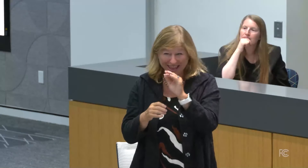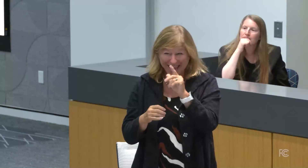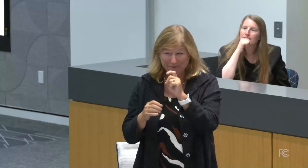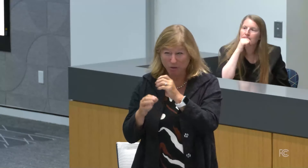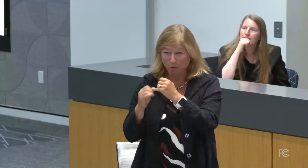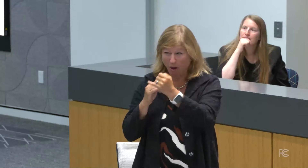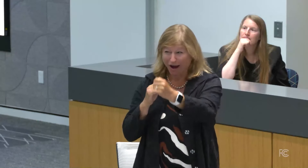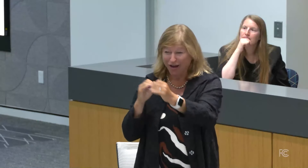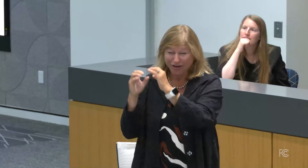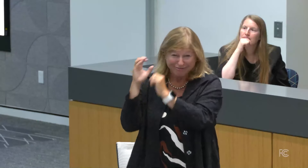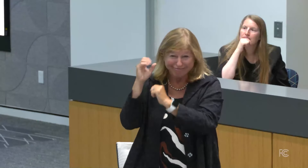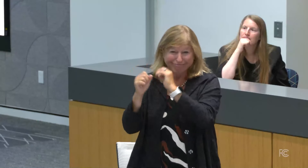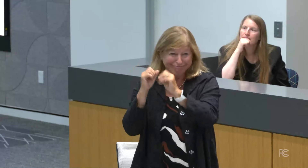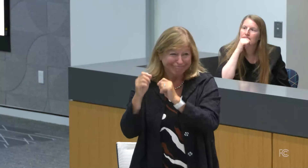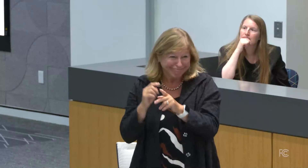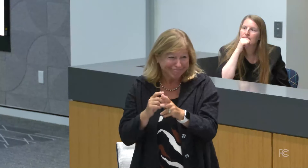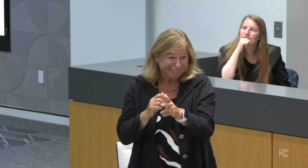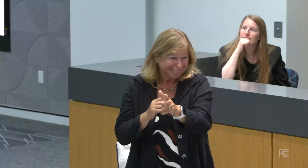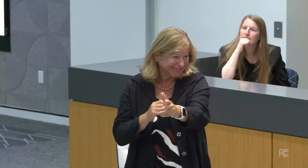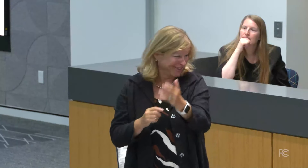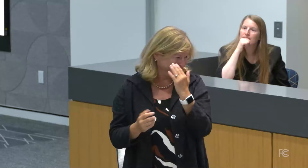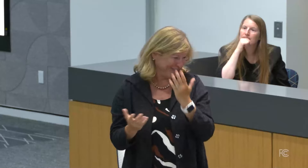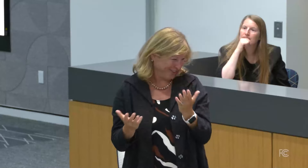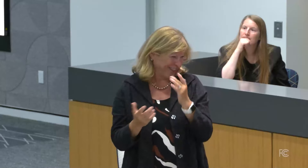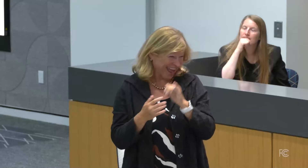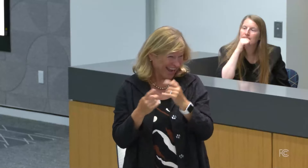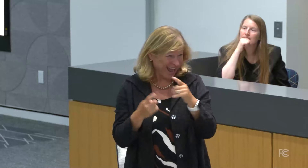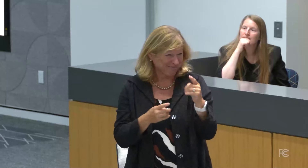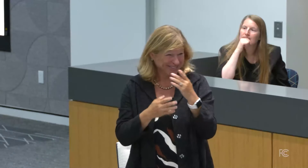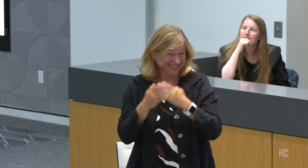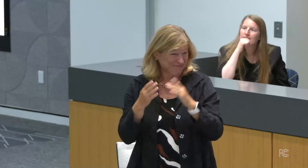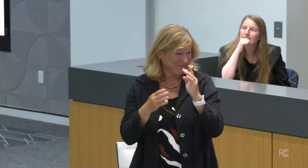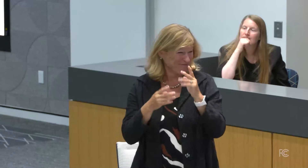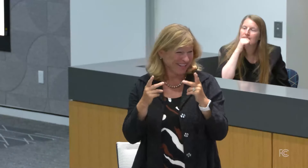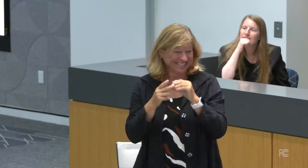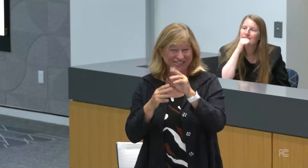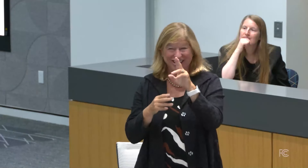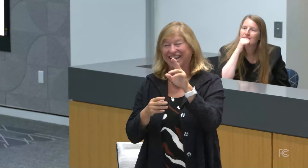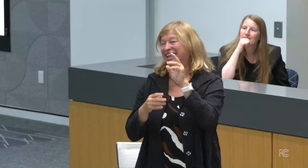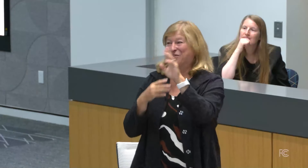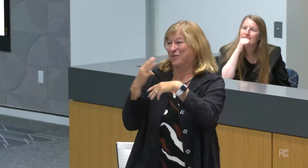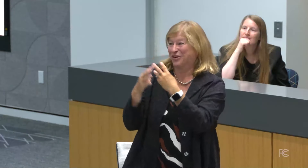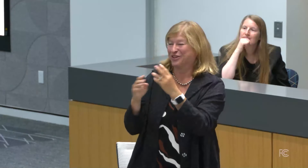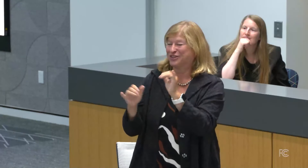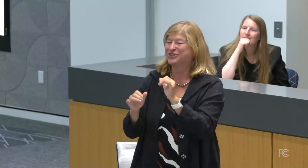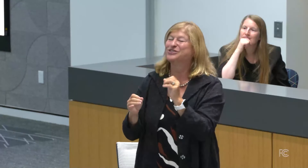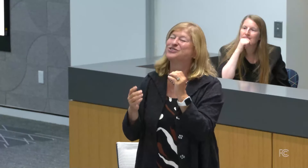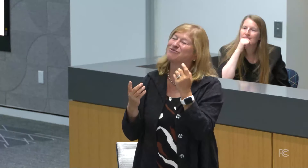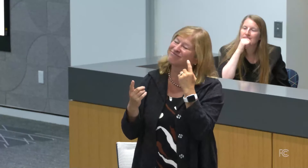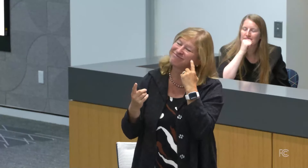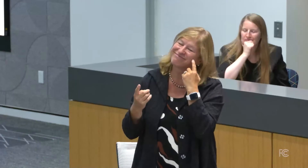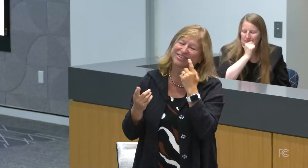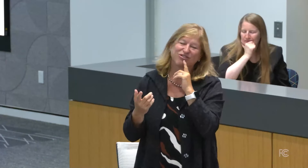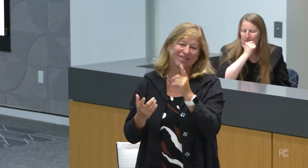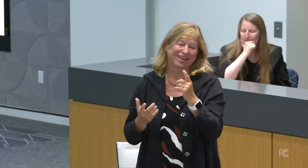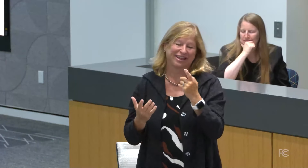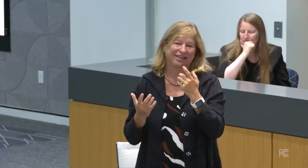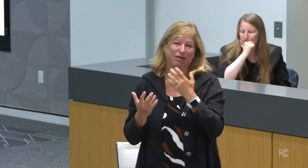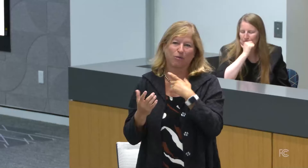BE ABLE TO COMMUNICATE WITH ONE ANOTHER WHETHER IT IS A QUICK AWED MOUSE BRIDGE, SOMETHING YOU CAN CROSS